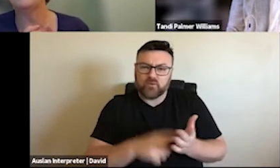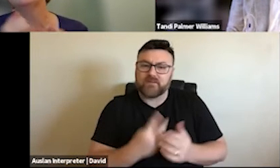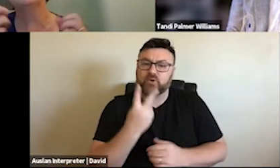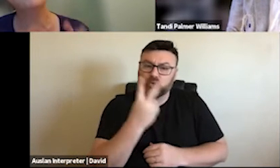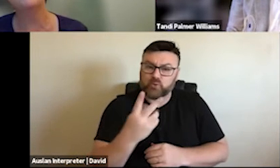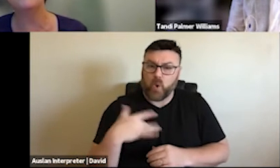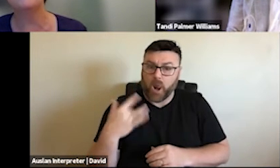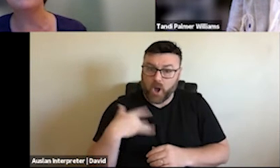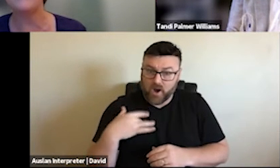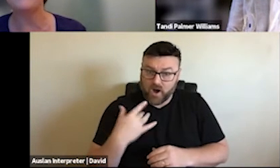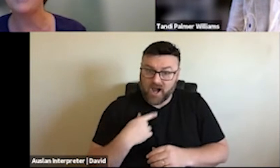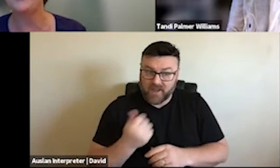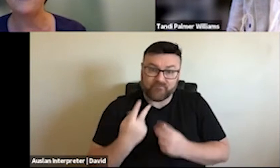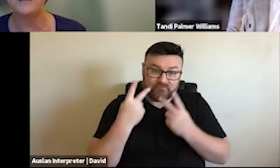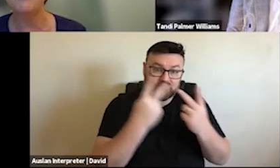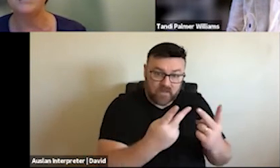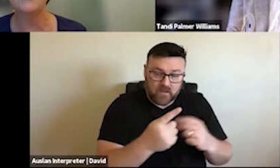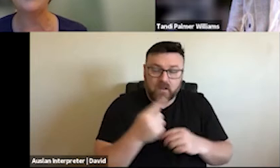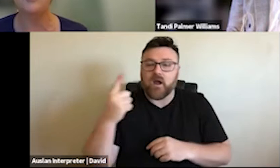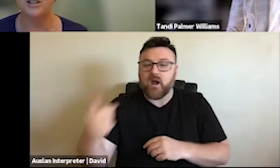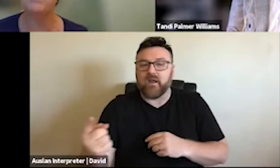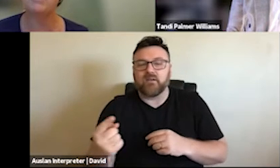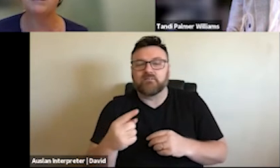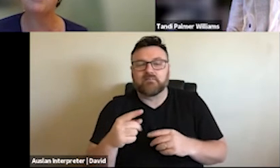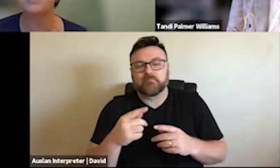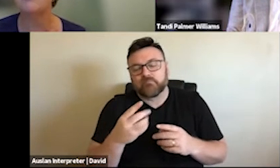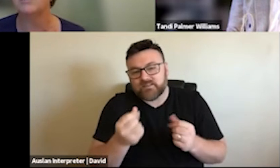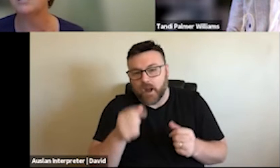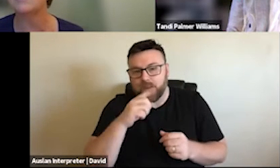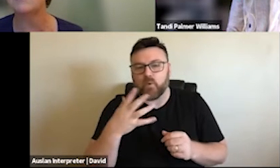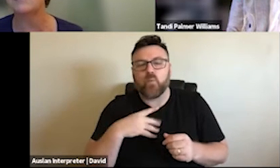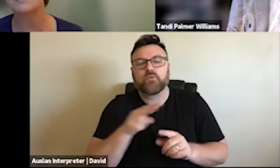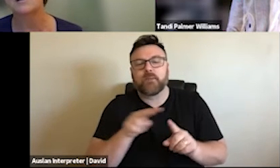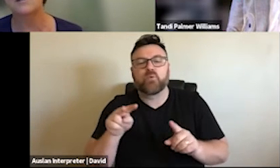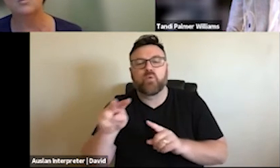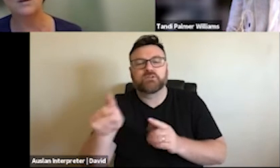but for lots of people that's really not that convenient, so we wanted to pick up on the convenience.